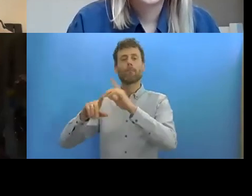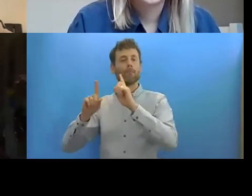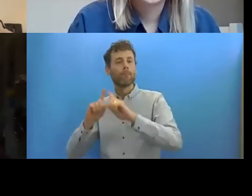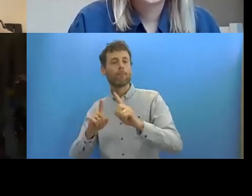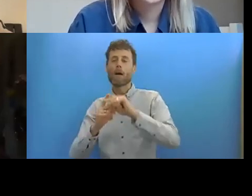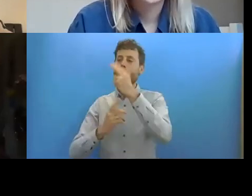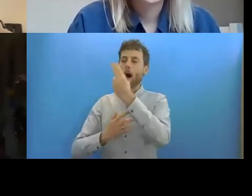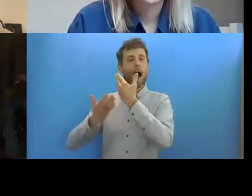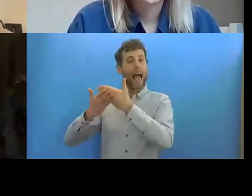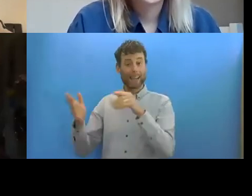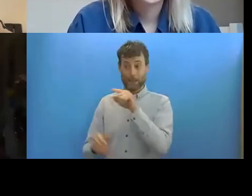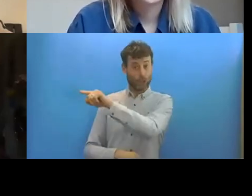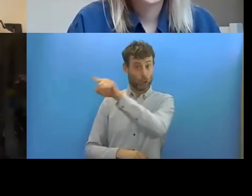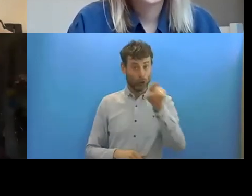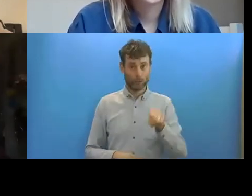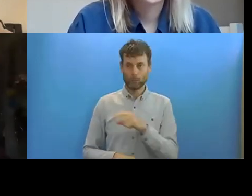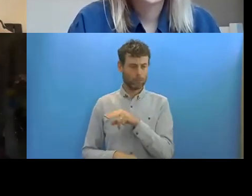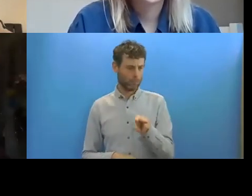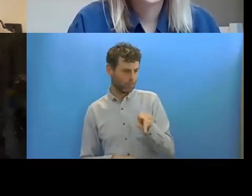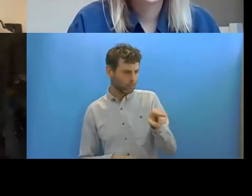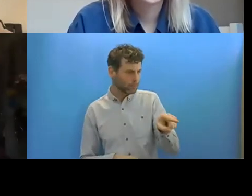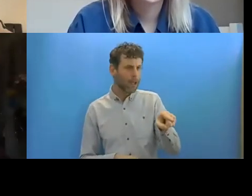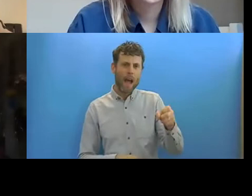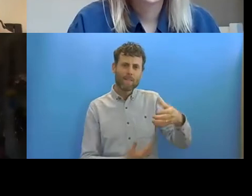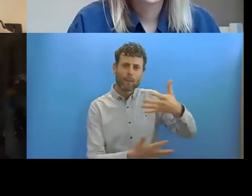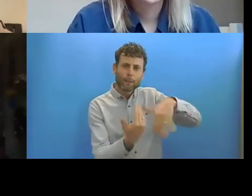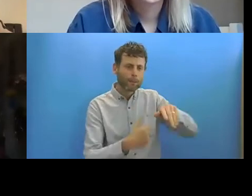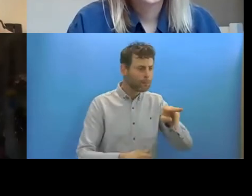festivals" around the world to programme more work by deaf and disabled artists as well, so it's twofold.